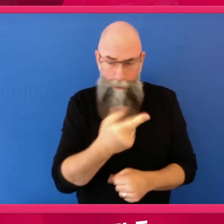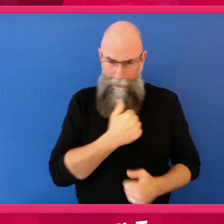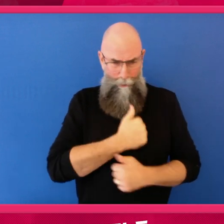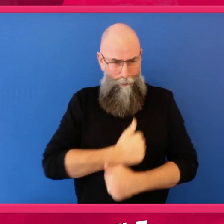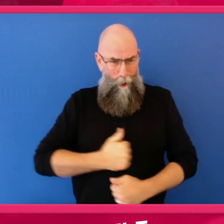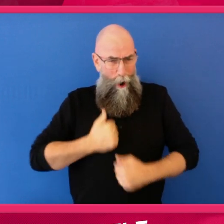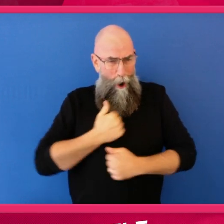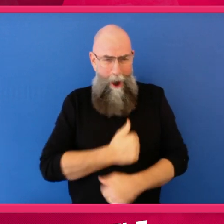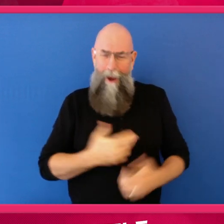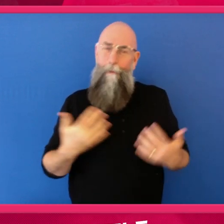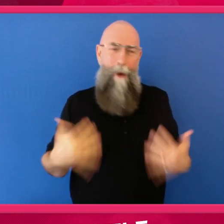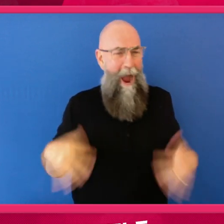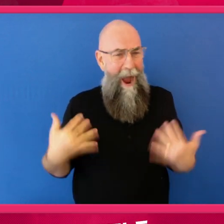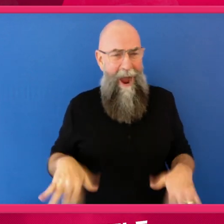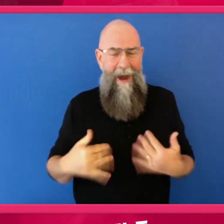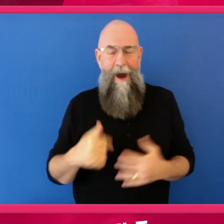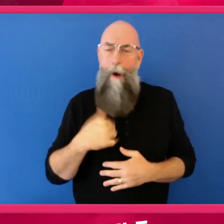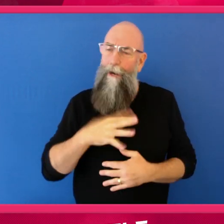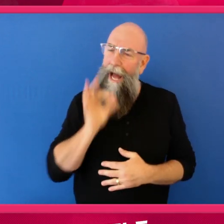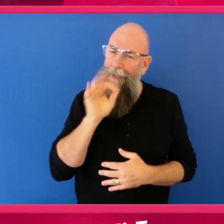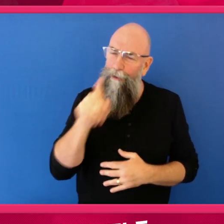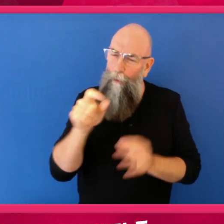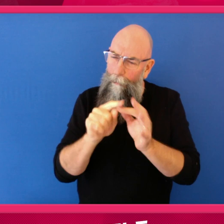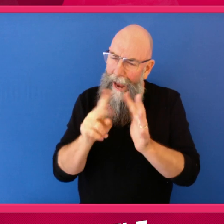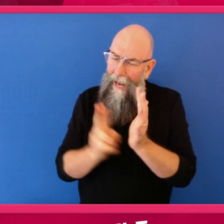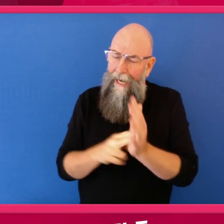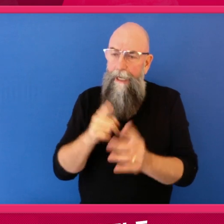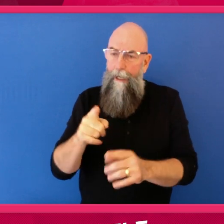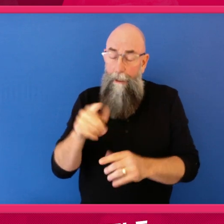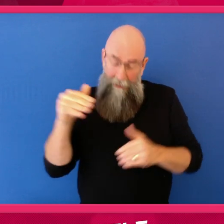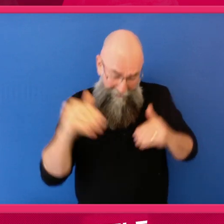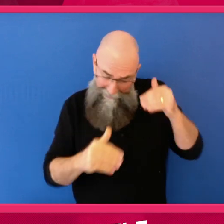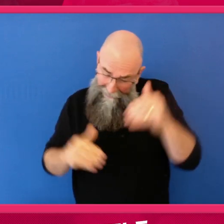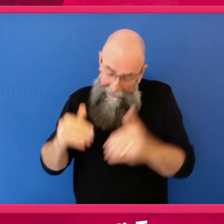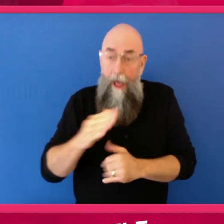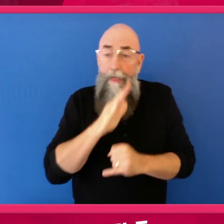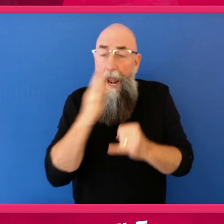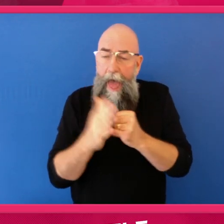know what it was like in the last 10 metres for you. Talk me through that feeling where